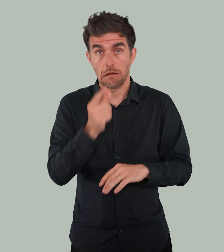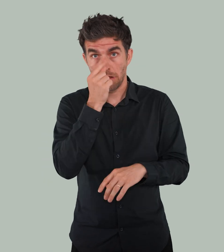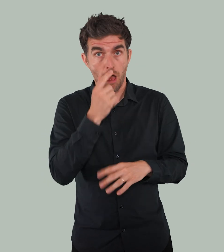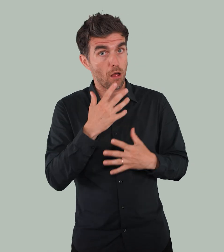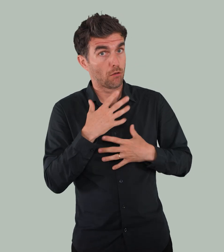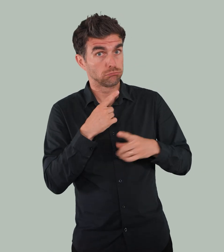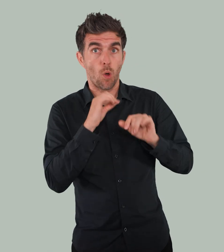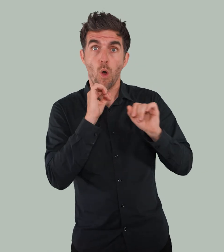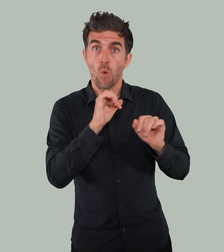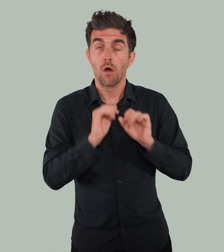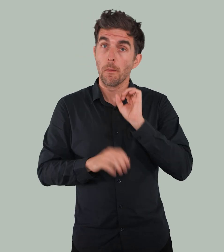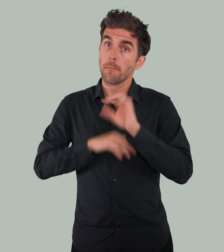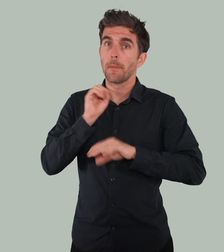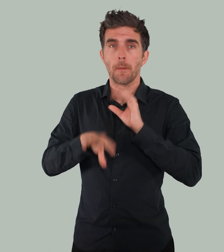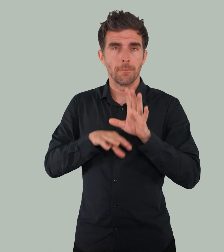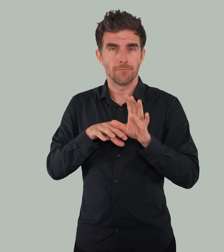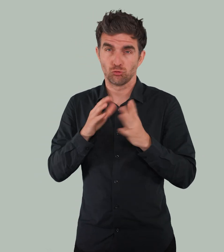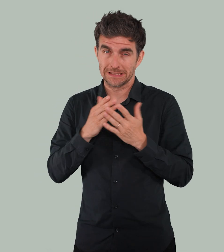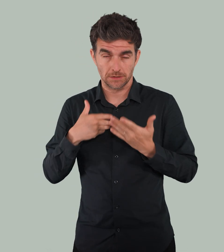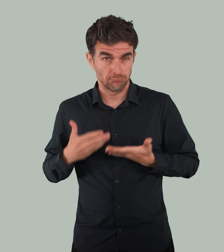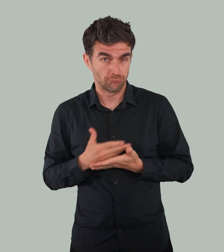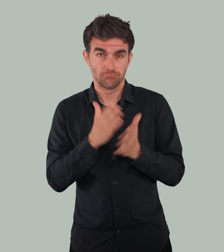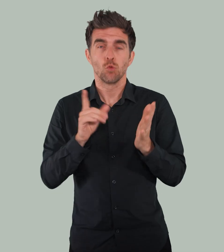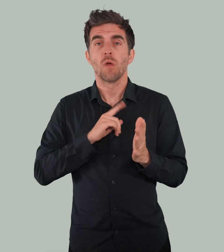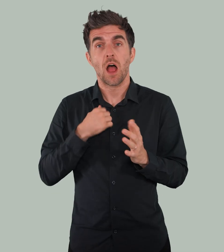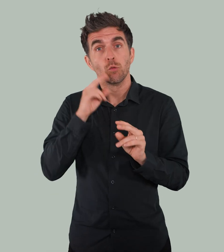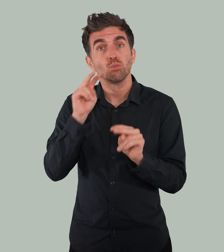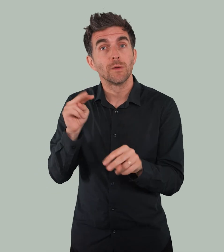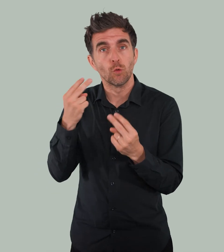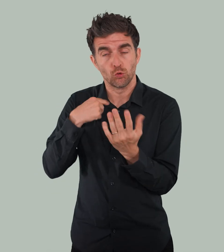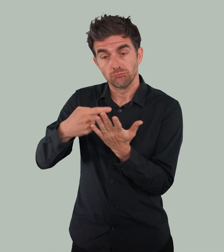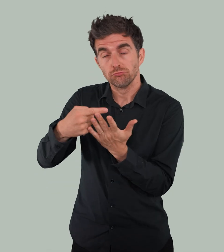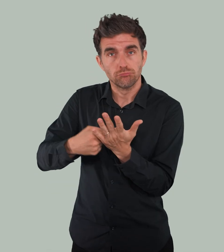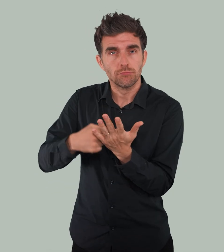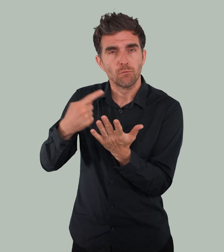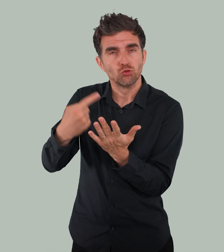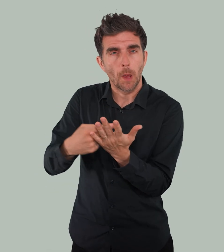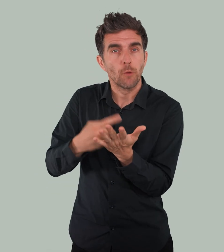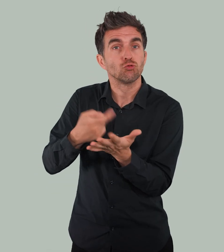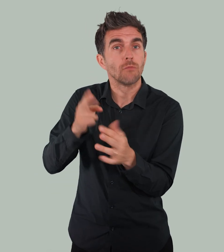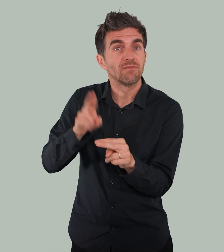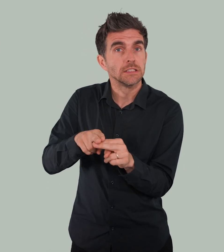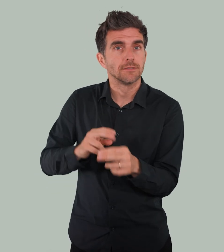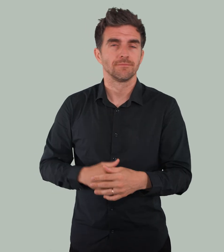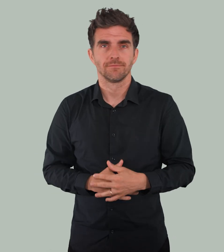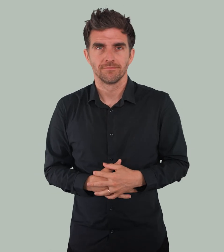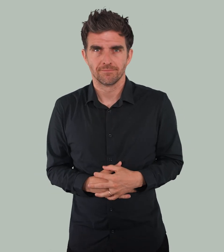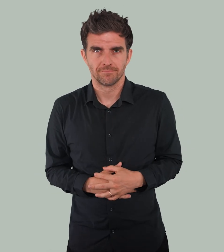were able to provide insight across the full scope of the Review’s Terms of Reference.